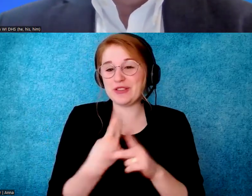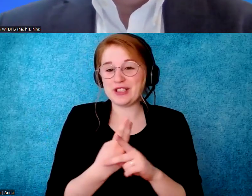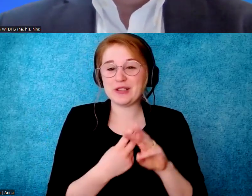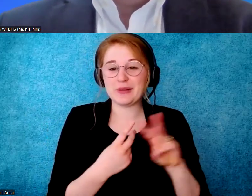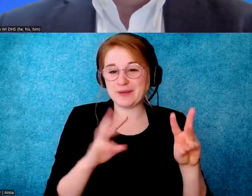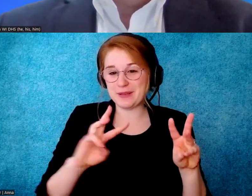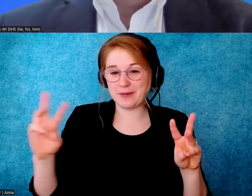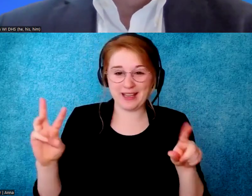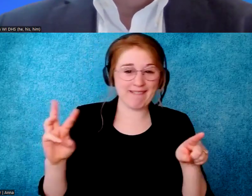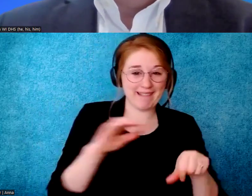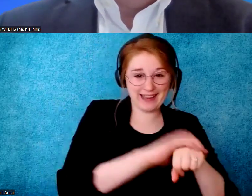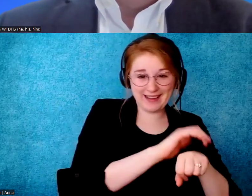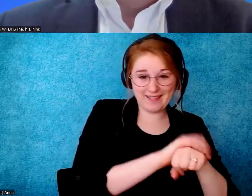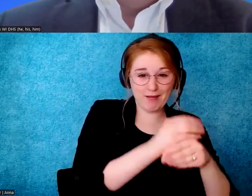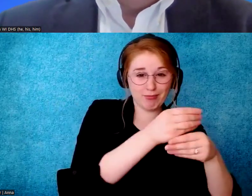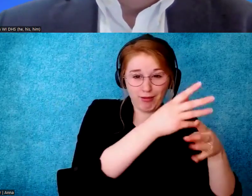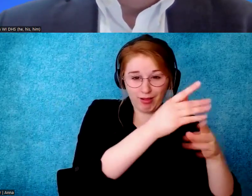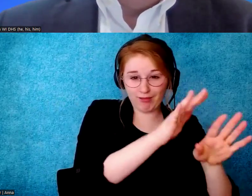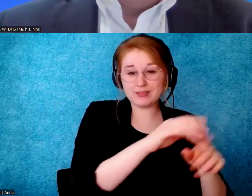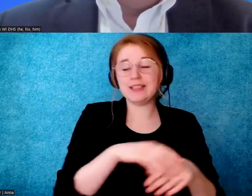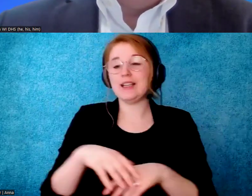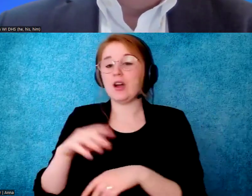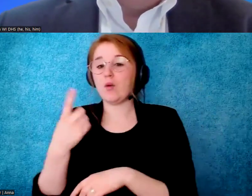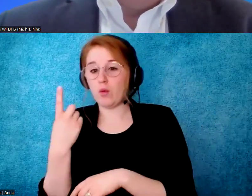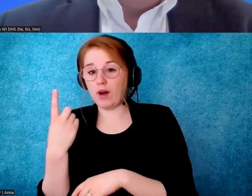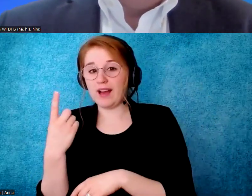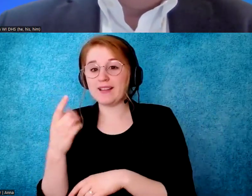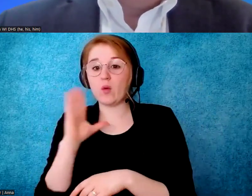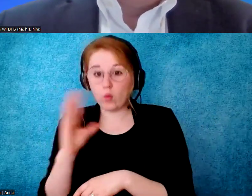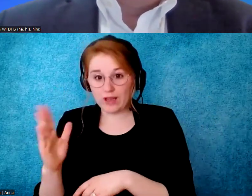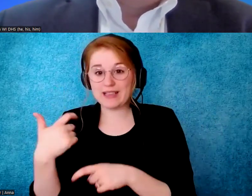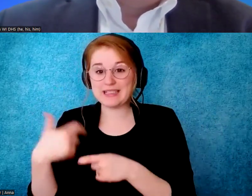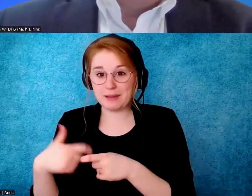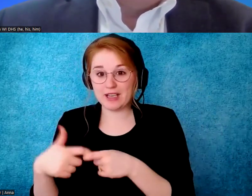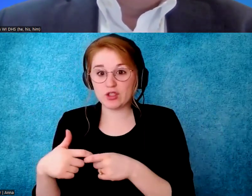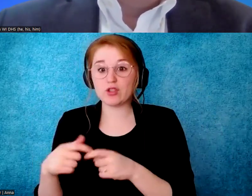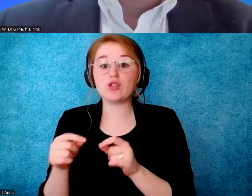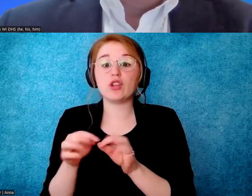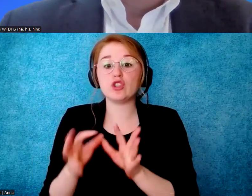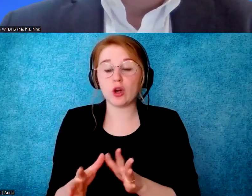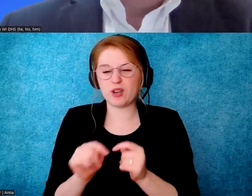One in English with all the pages and one that would be in Spanish. So all the translation was filled in